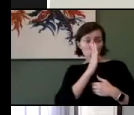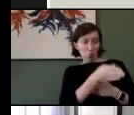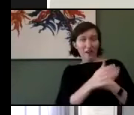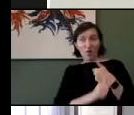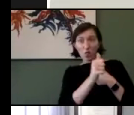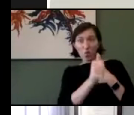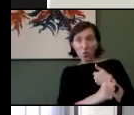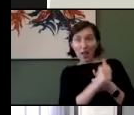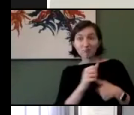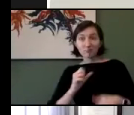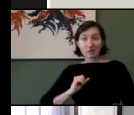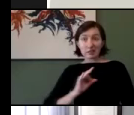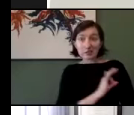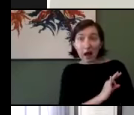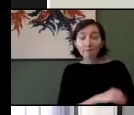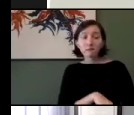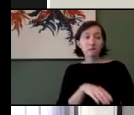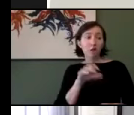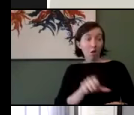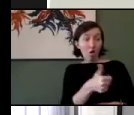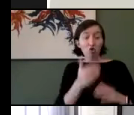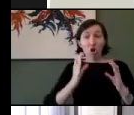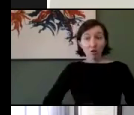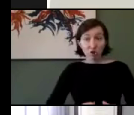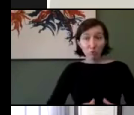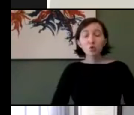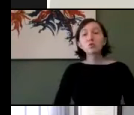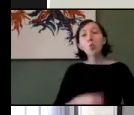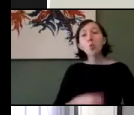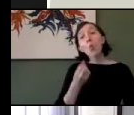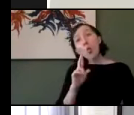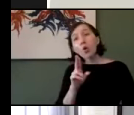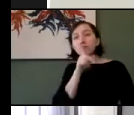and/or a fundamental alteration to business practices.